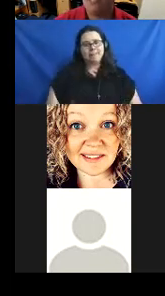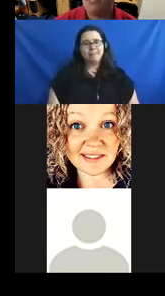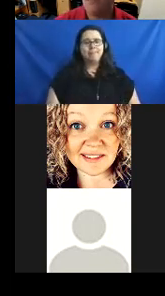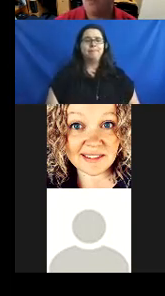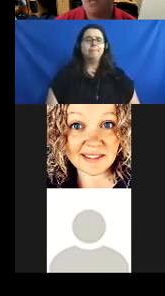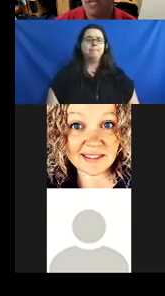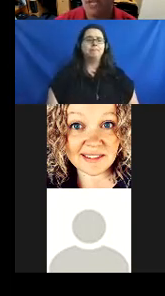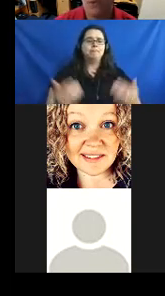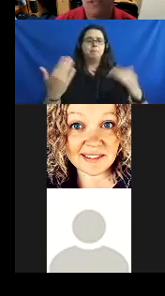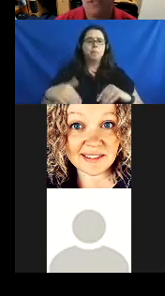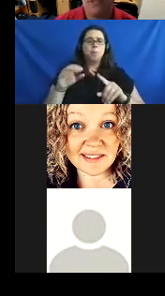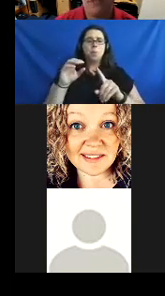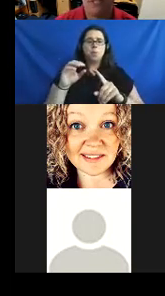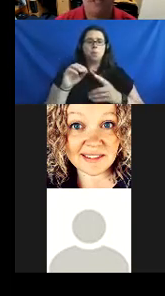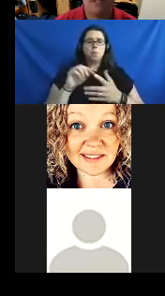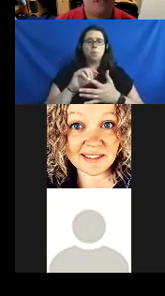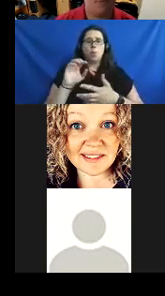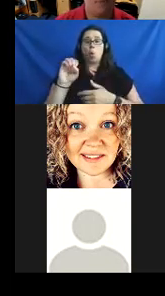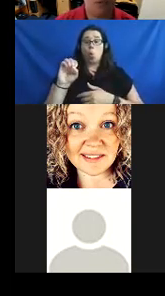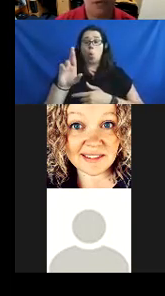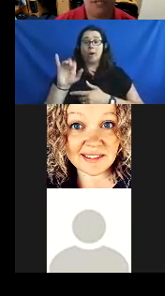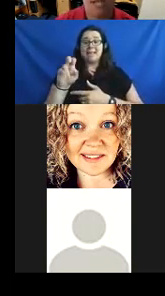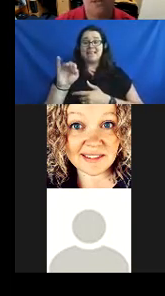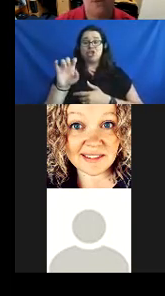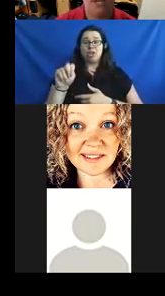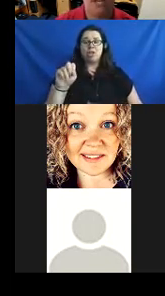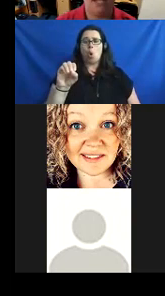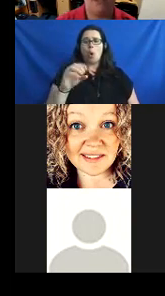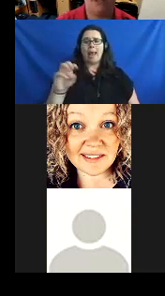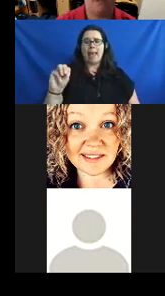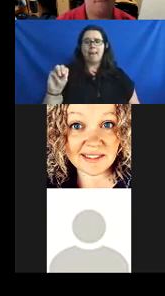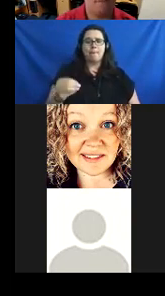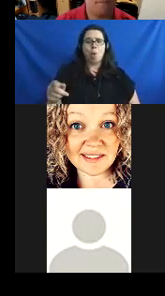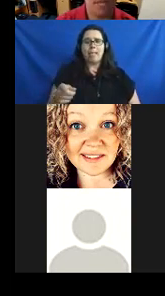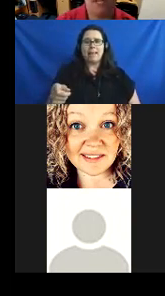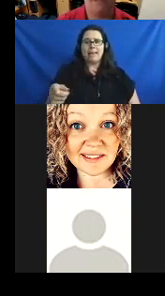ORIENTATION, MOBILITY, AND WAYFINDING SOLUTIONS, THAT IS ANOTHER BROAD CATEGORY, AND THERE ARE MANY DIFFERENT